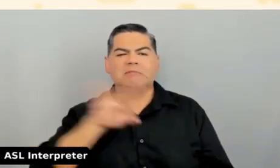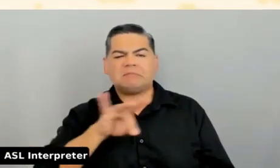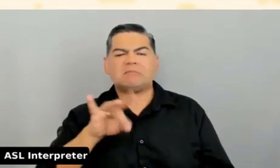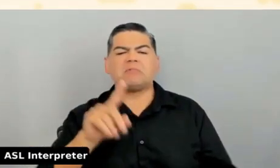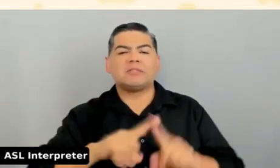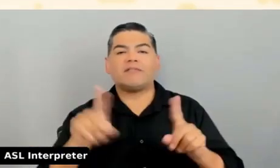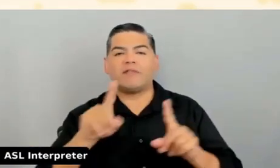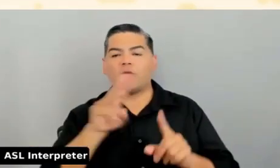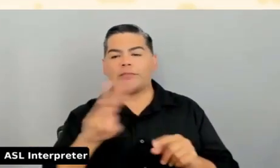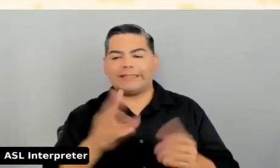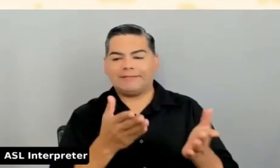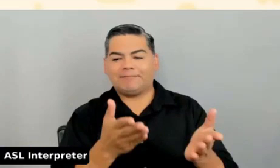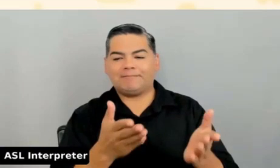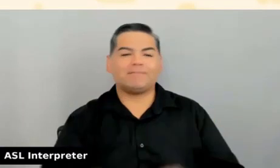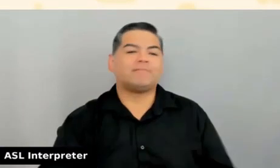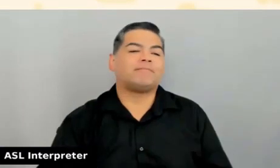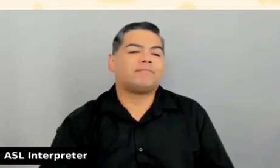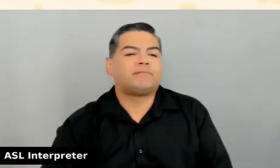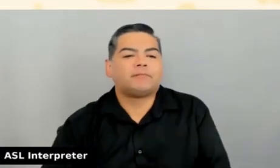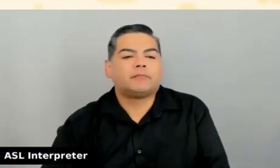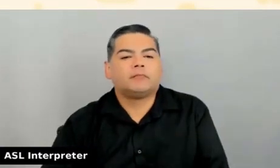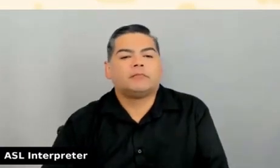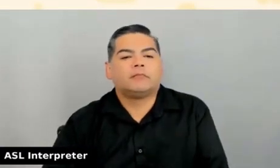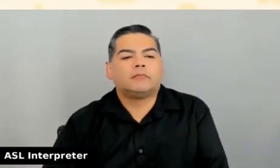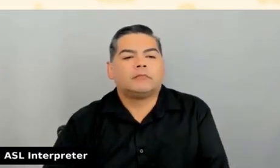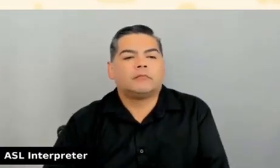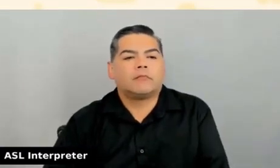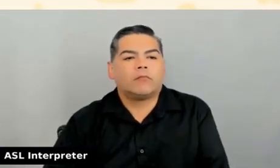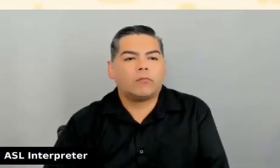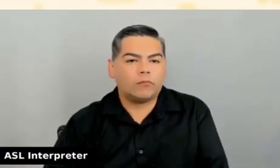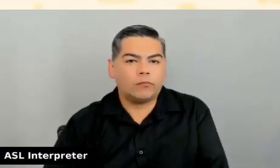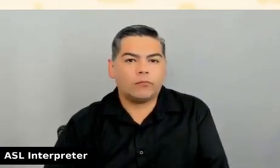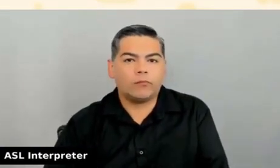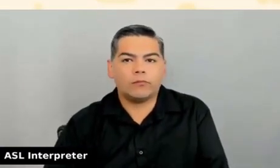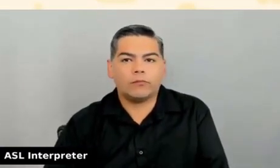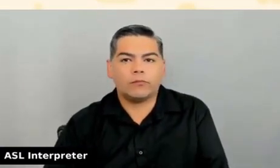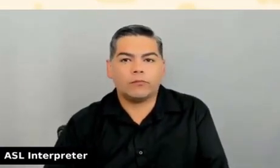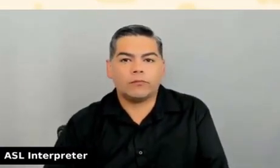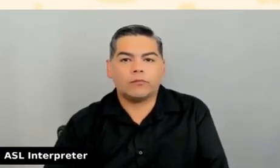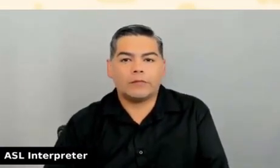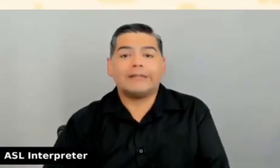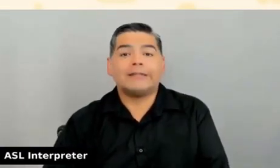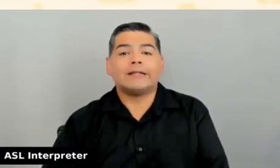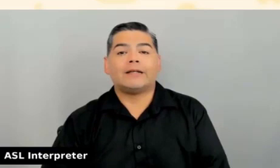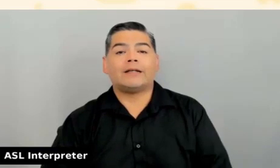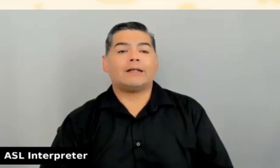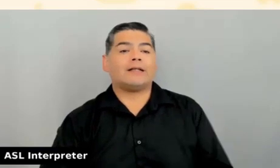Here and this has a link which is called Talk to Us Today,